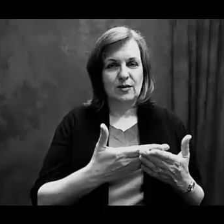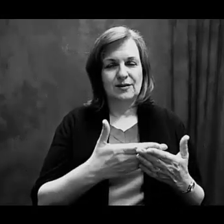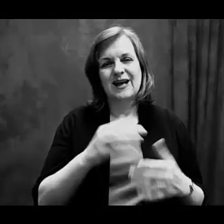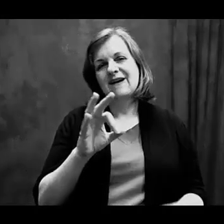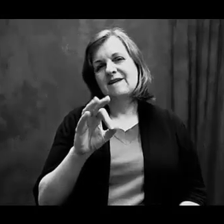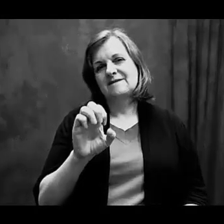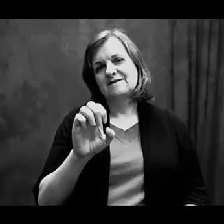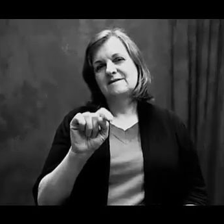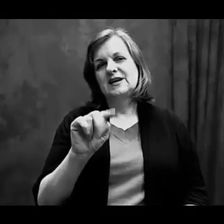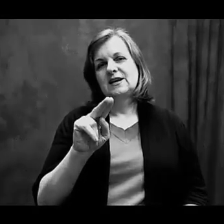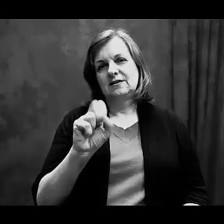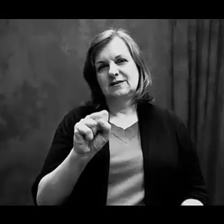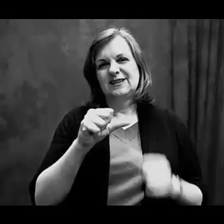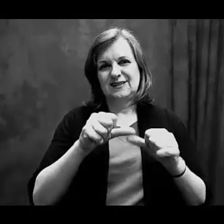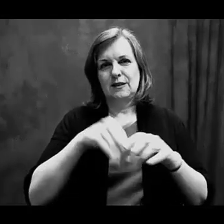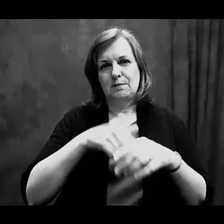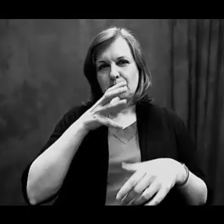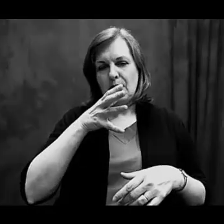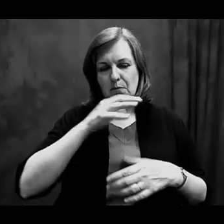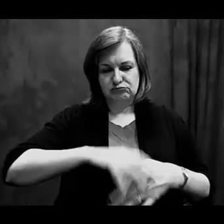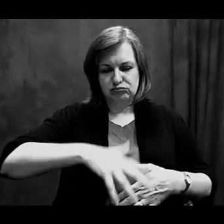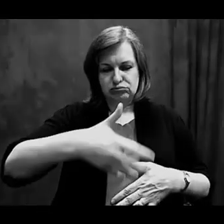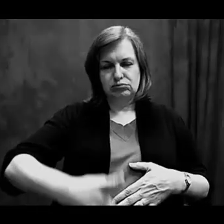this works well for you as an adult